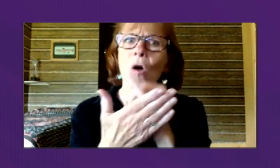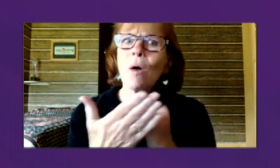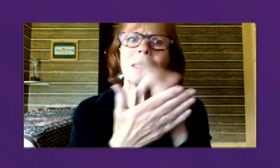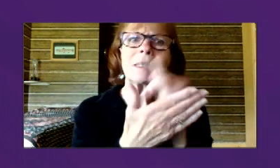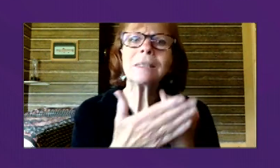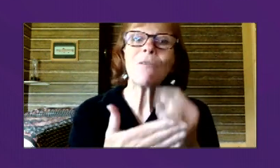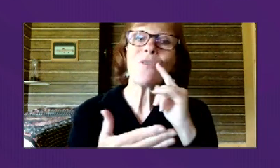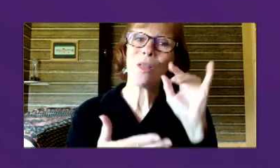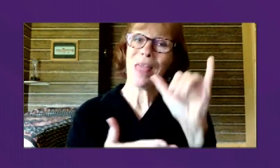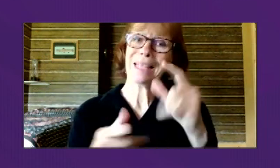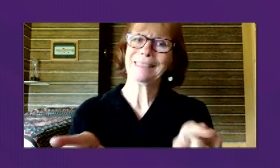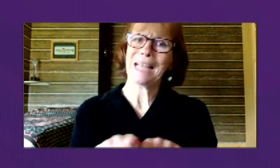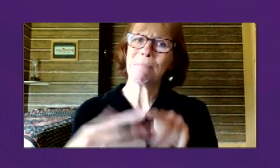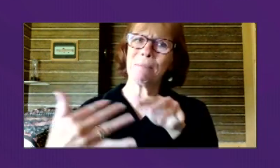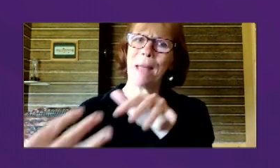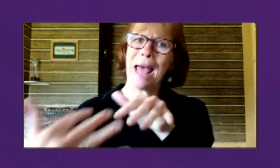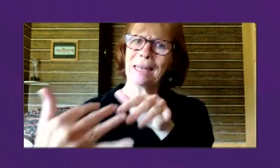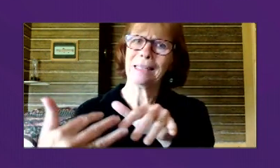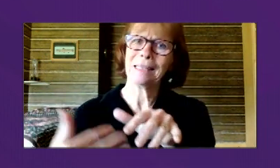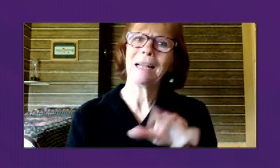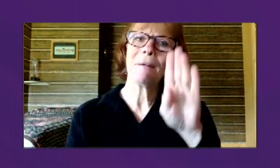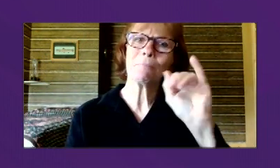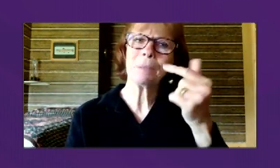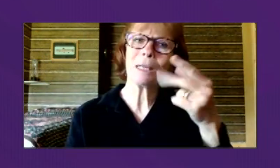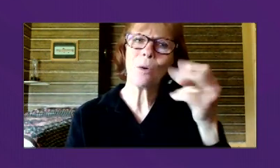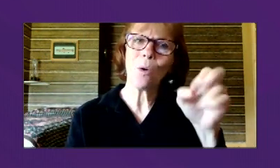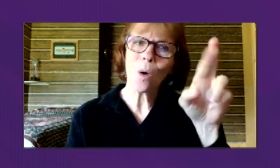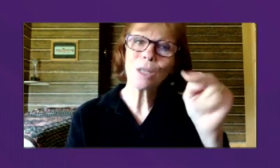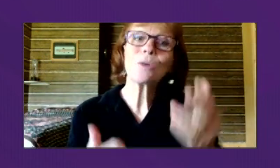which helps us to understand the Native perspective of what happened.